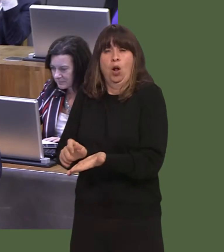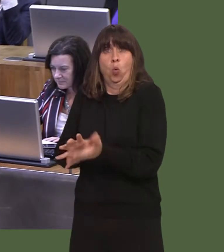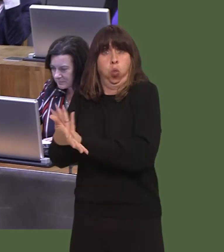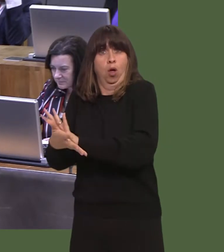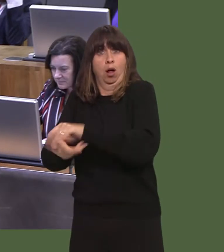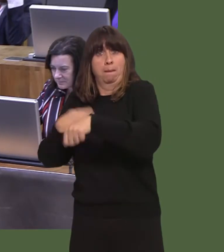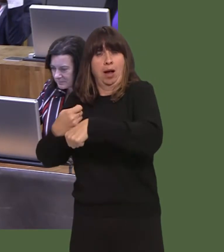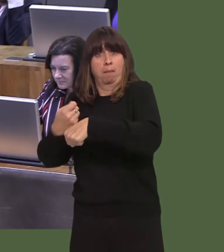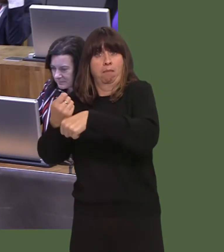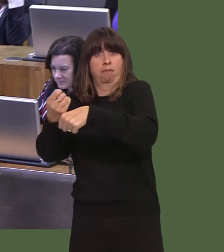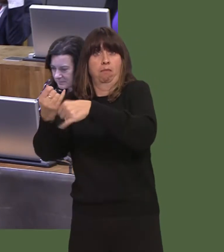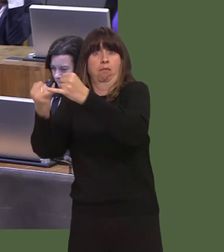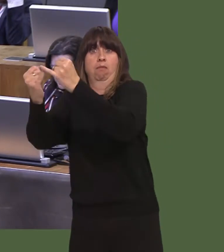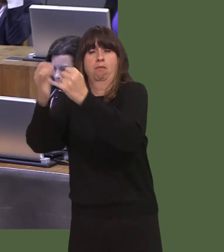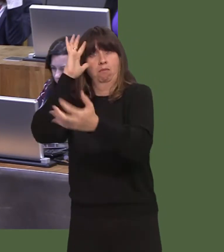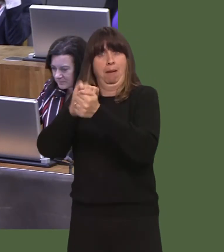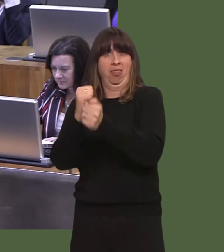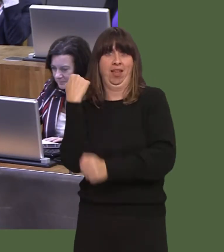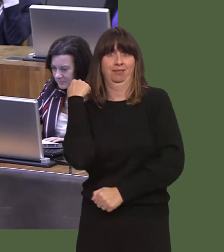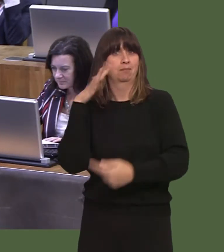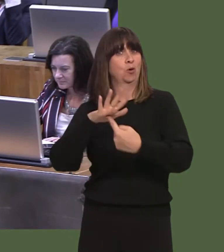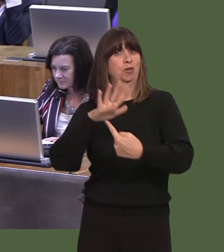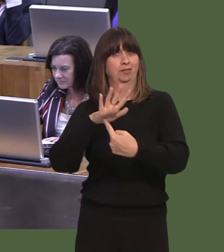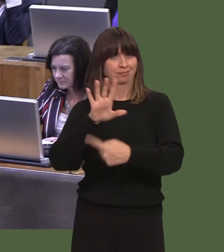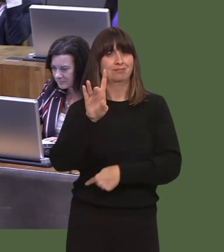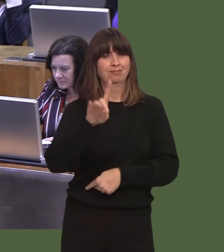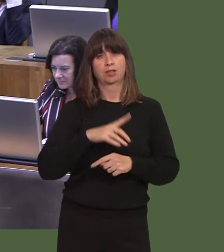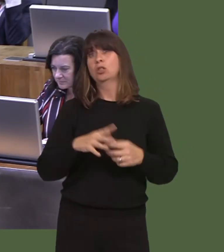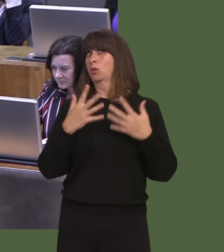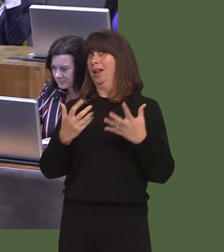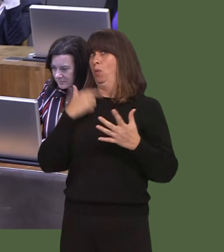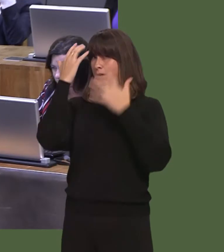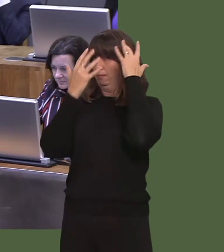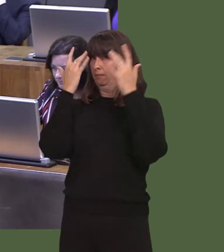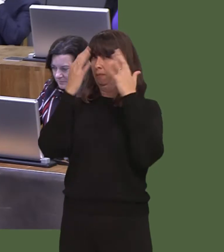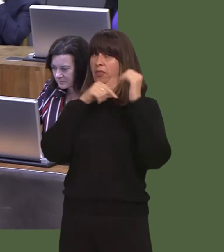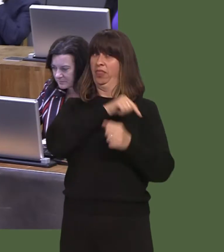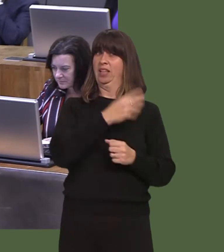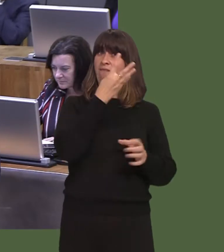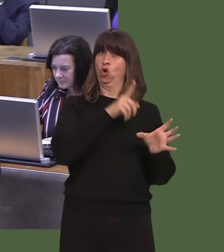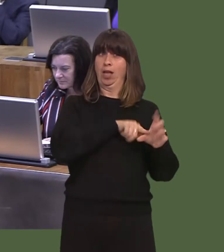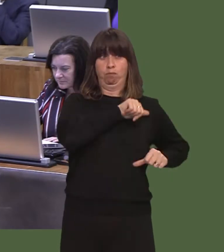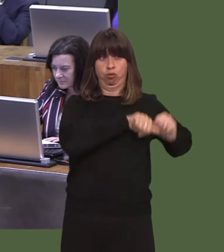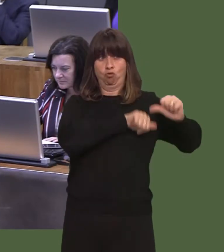So, it will go to 2020. I can assure the Member that we are now considering the legacy of the programme, how the resources